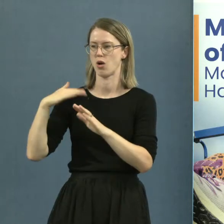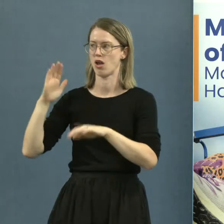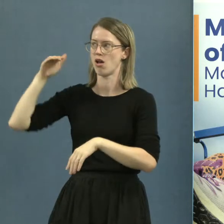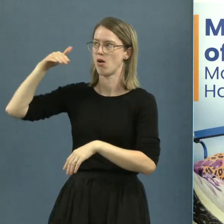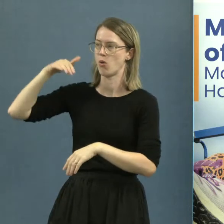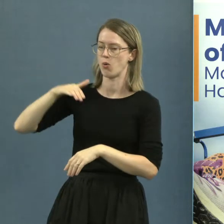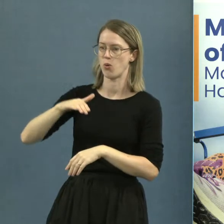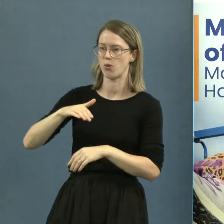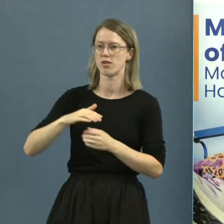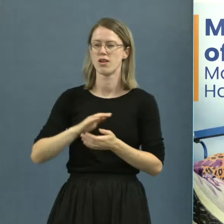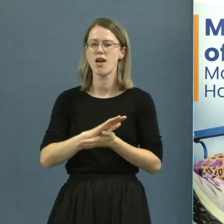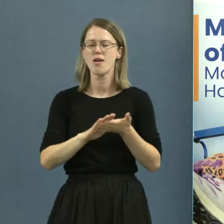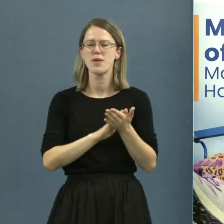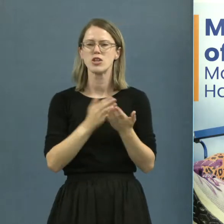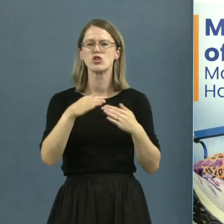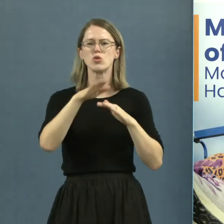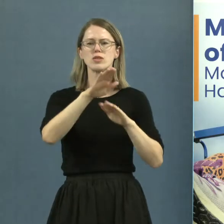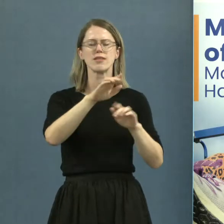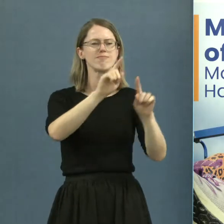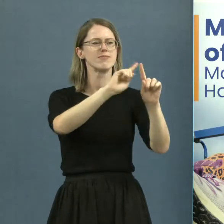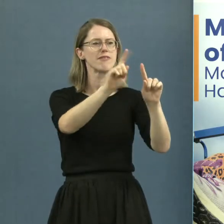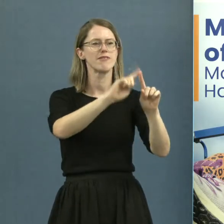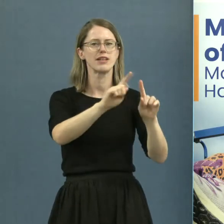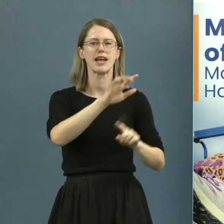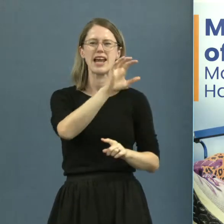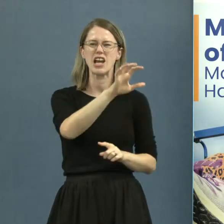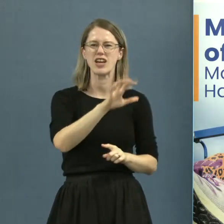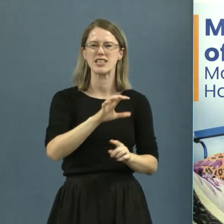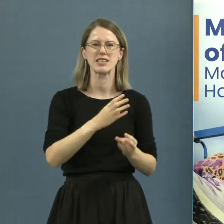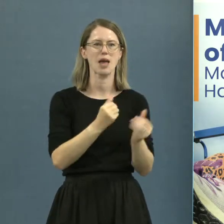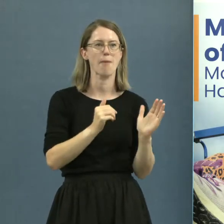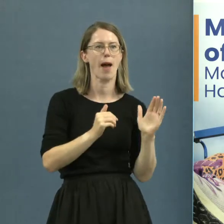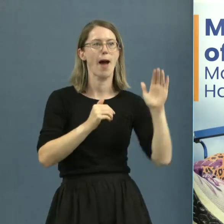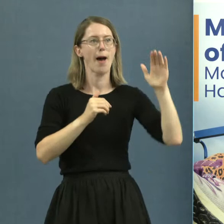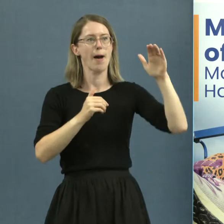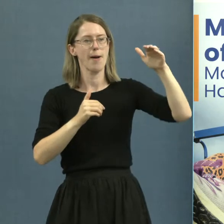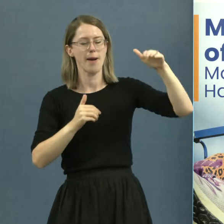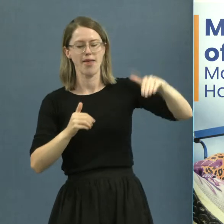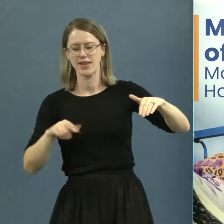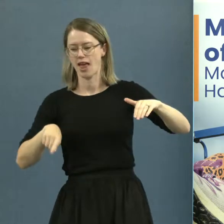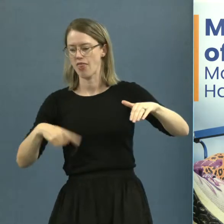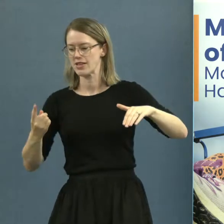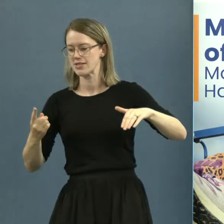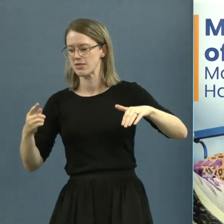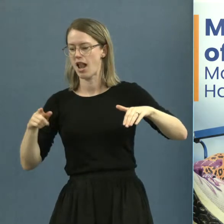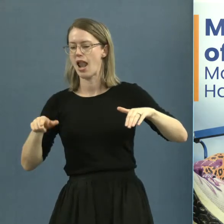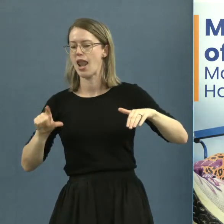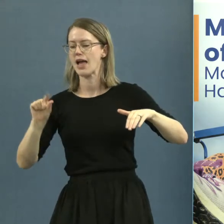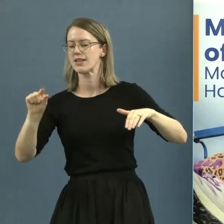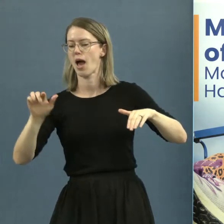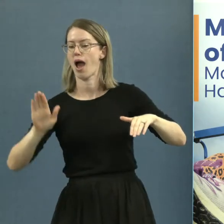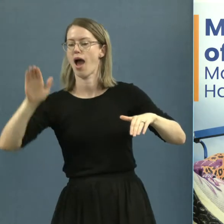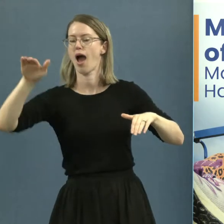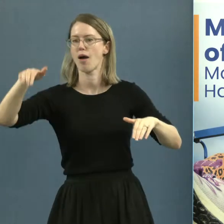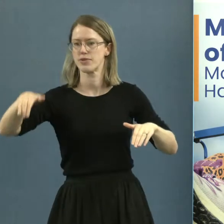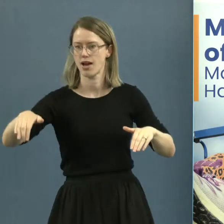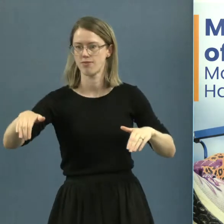a week ago. So the so-called Mexican wave of cases we're